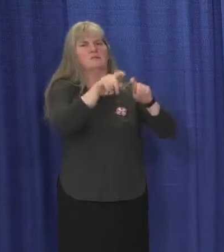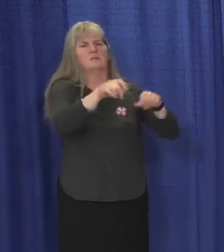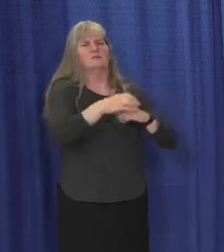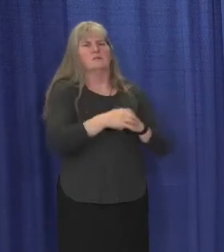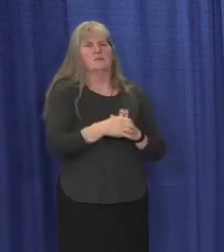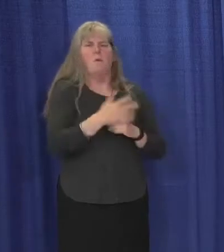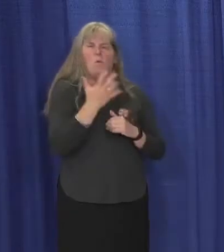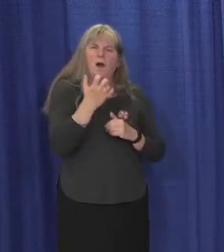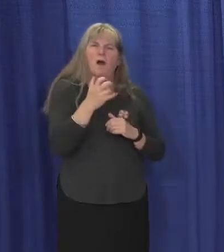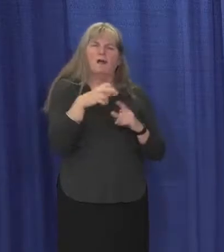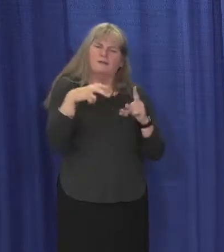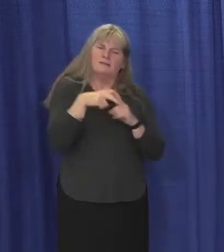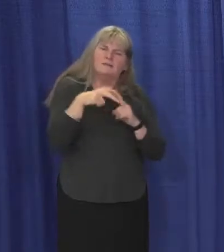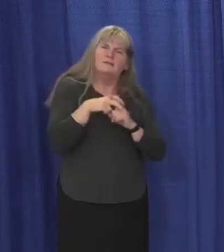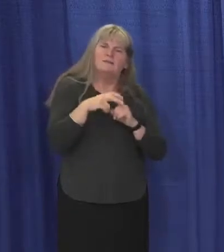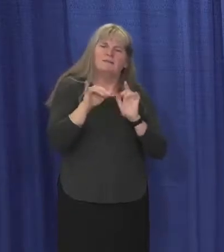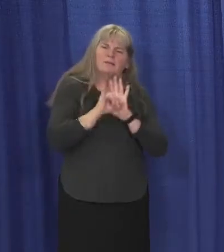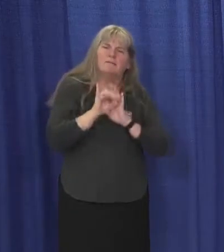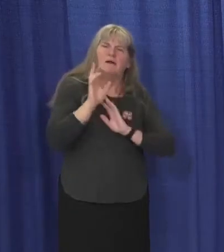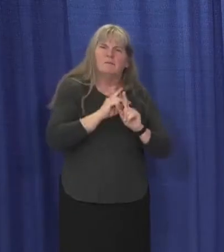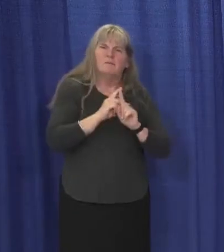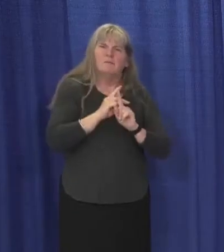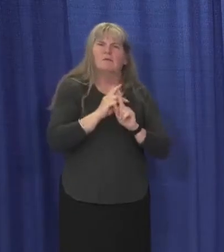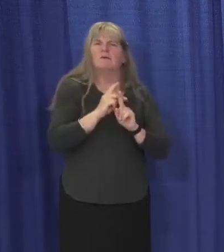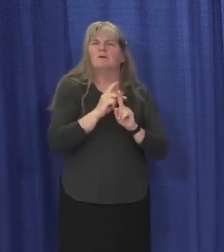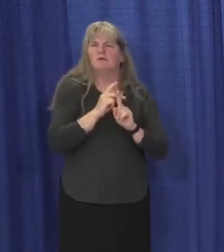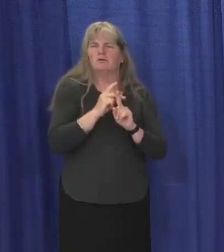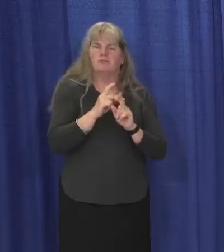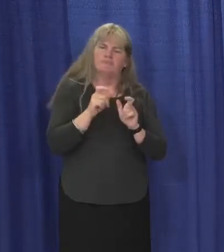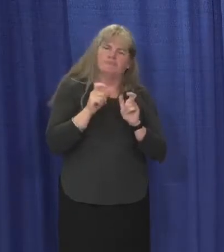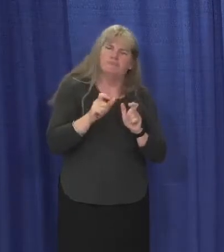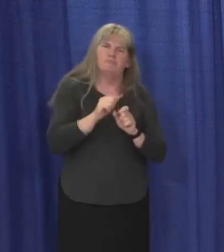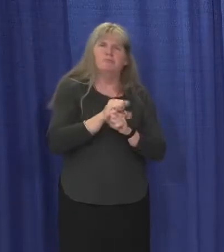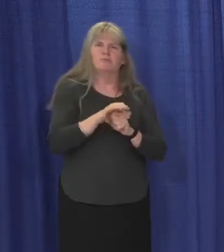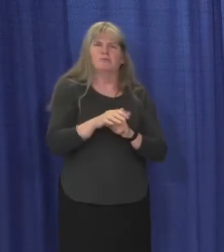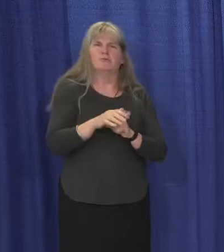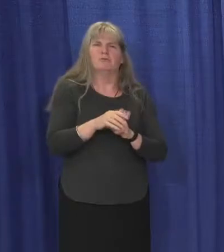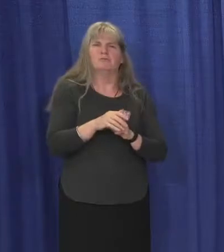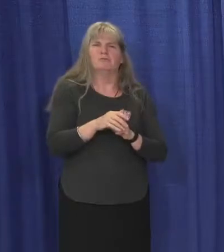find people with symptoms and identify them and get on top of